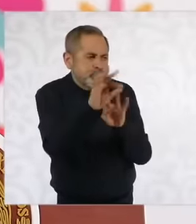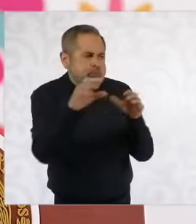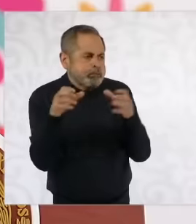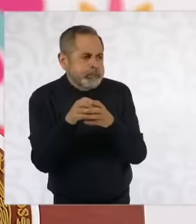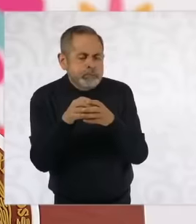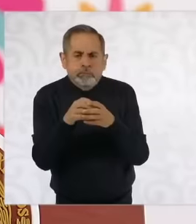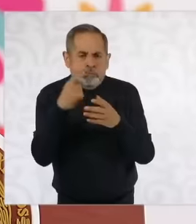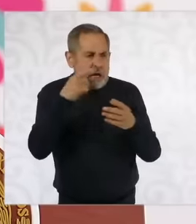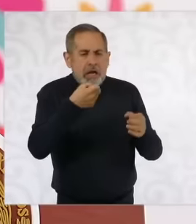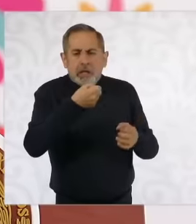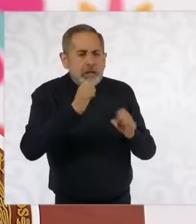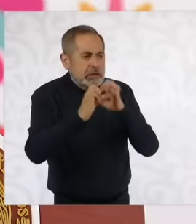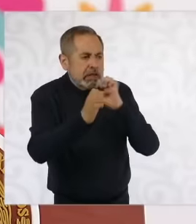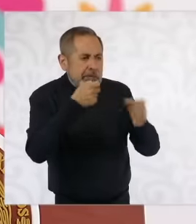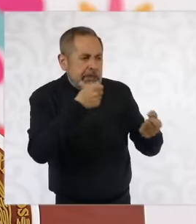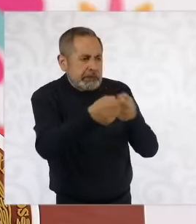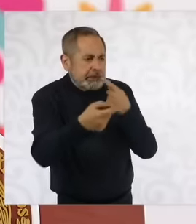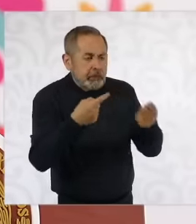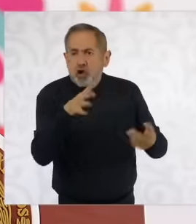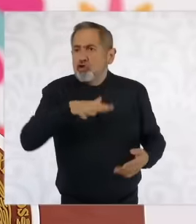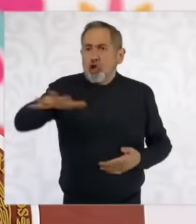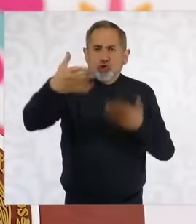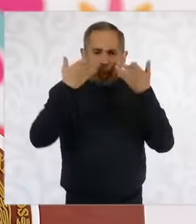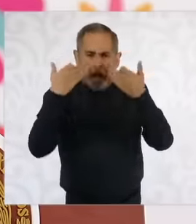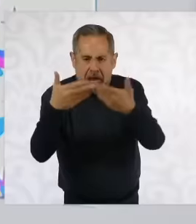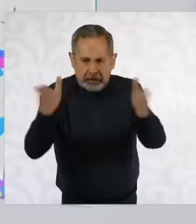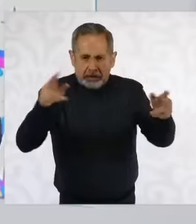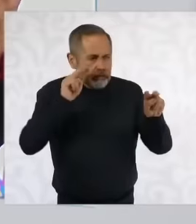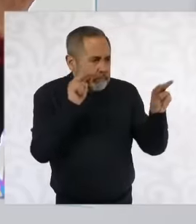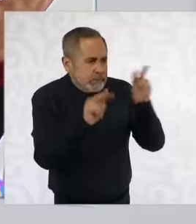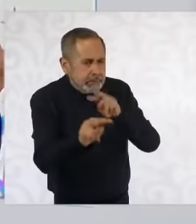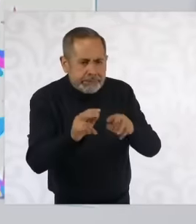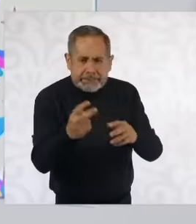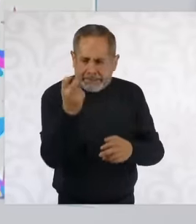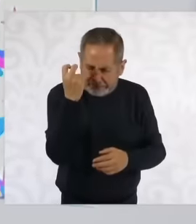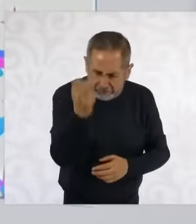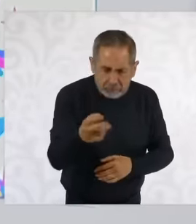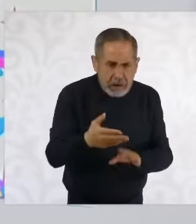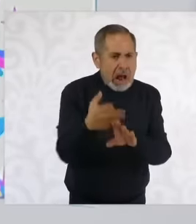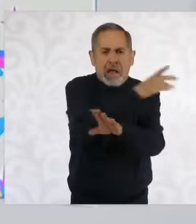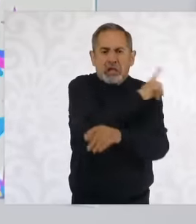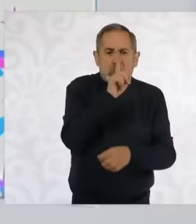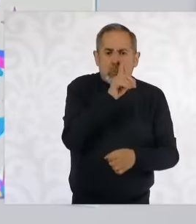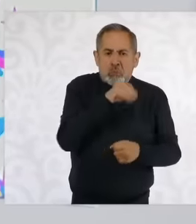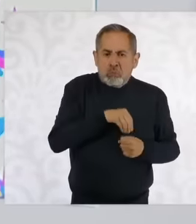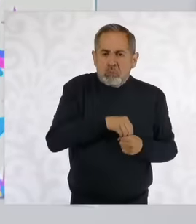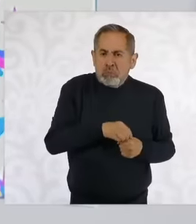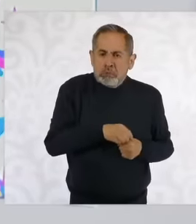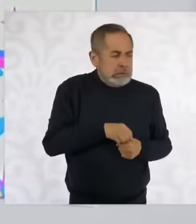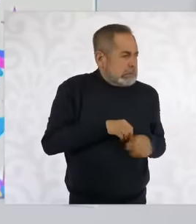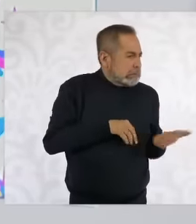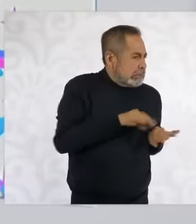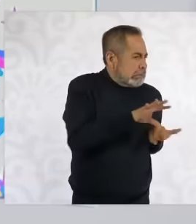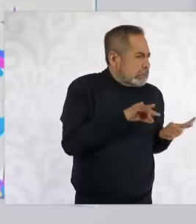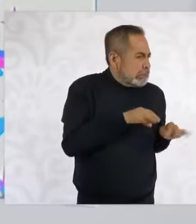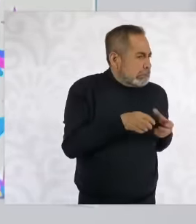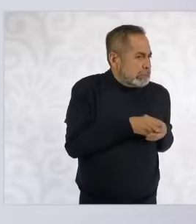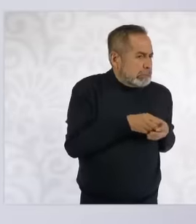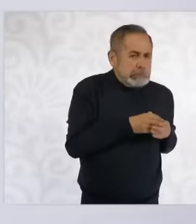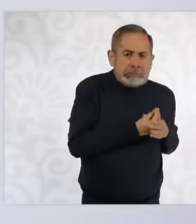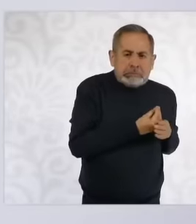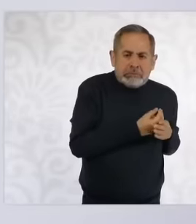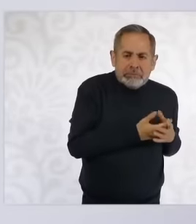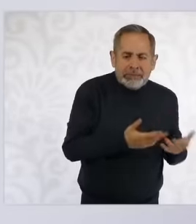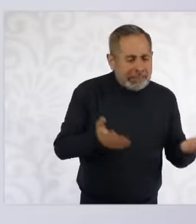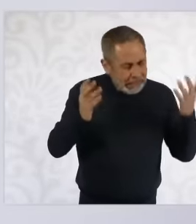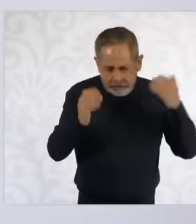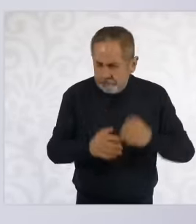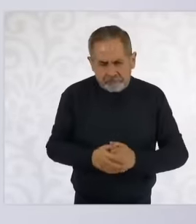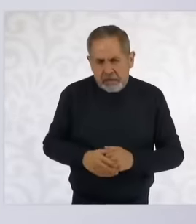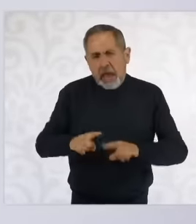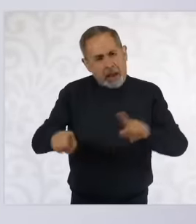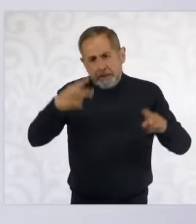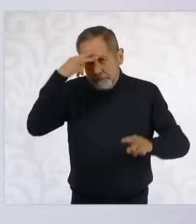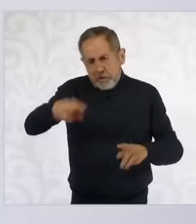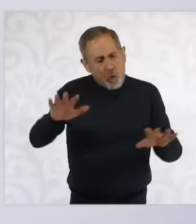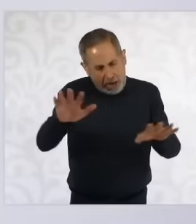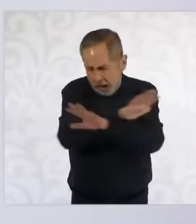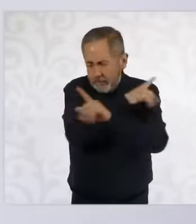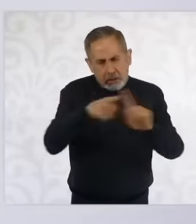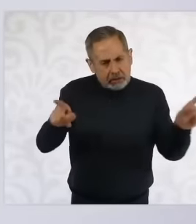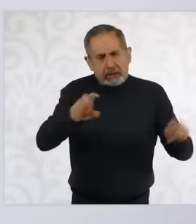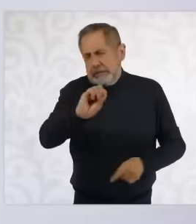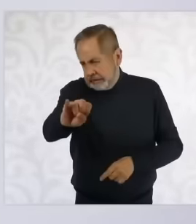interviews When had we seen that if Mexico changed Yes it did change and that is